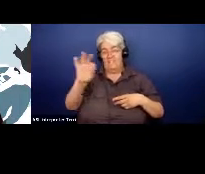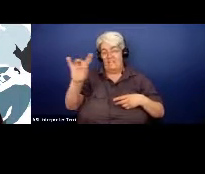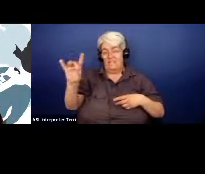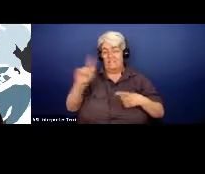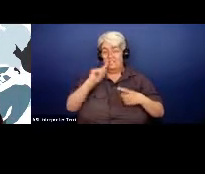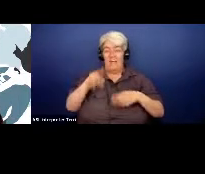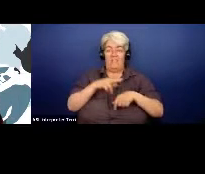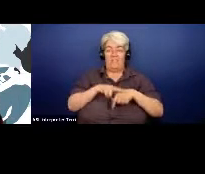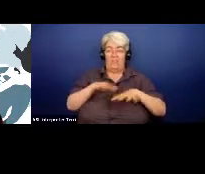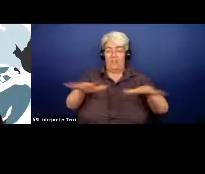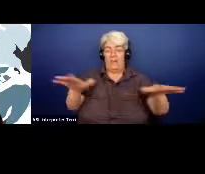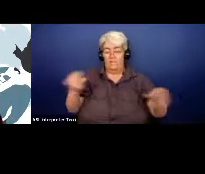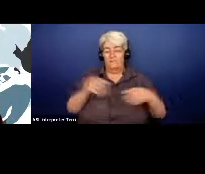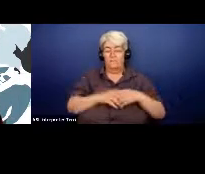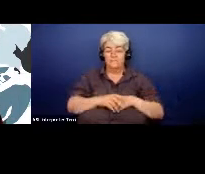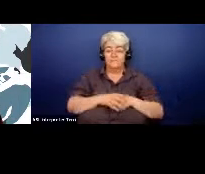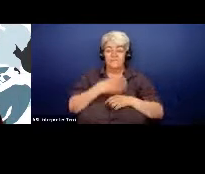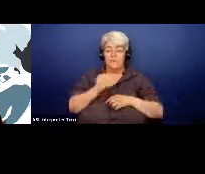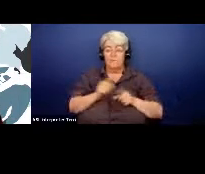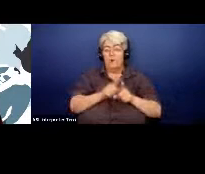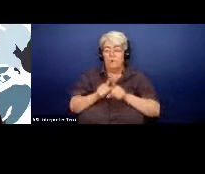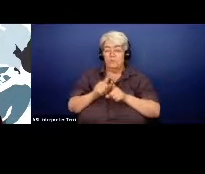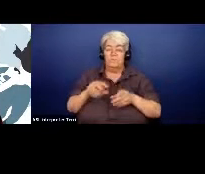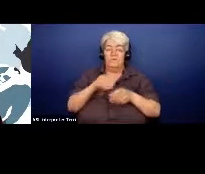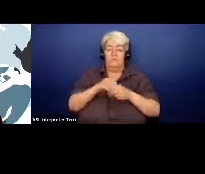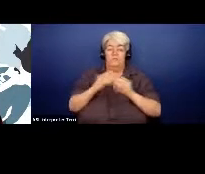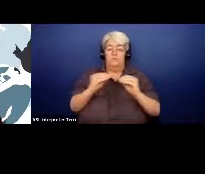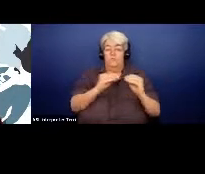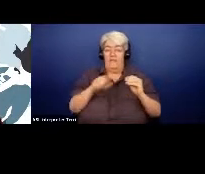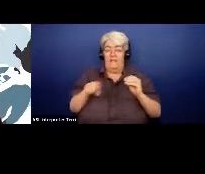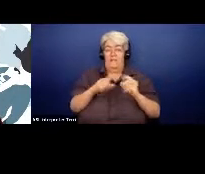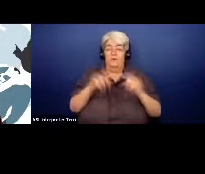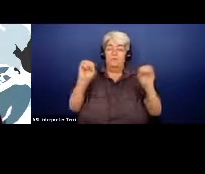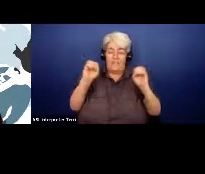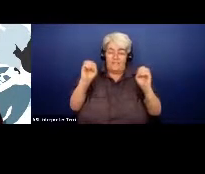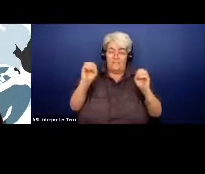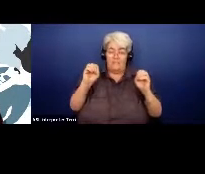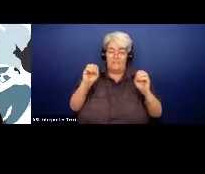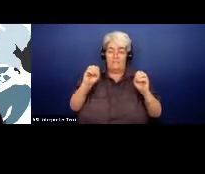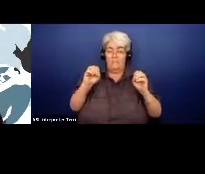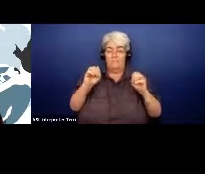Also to make sure that you are including and training crisis. We want to make sure there's